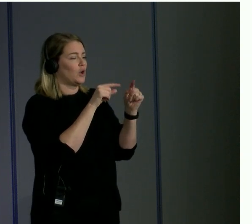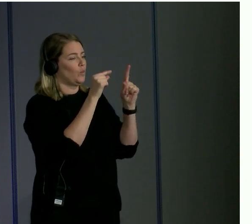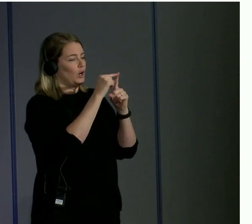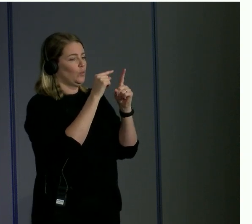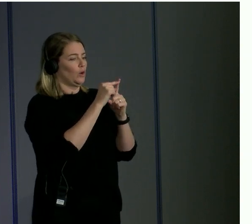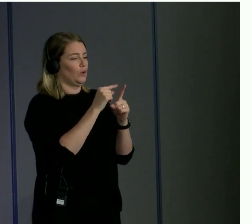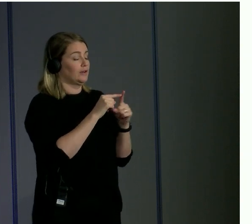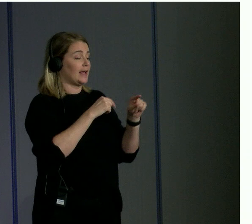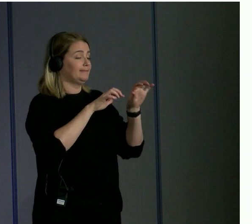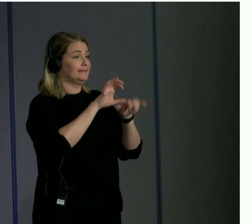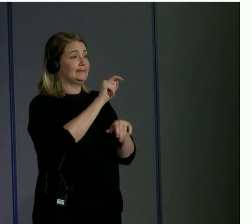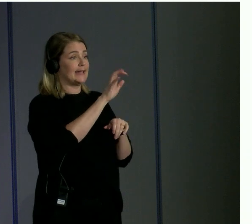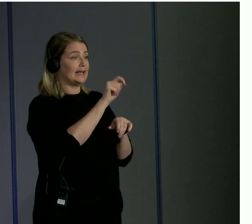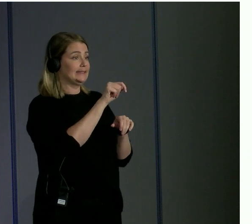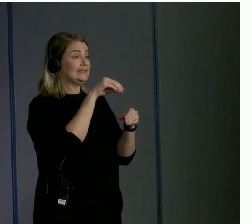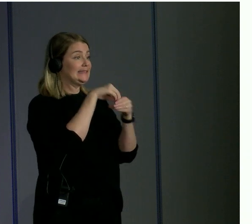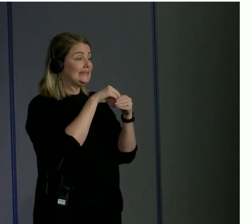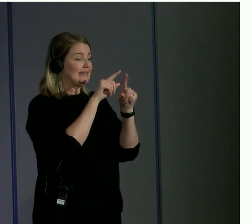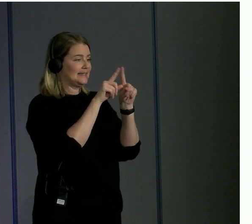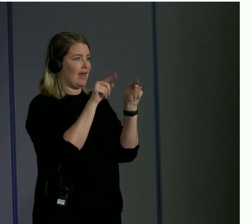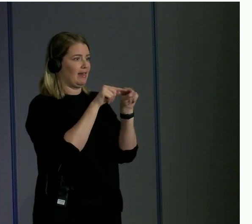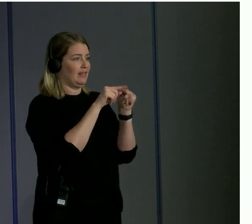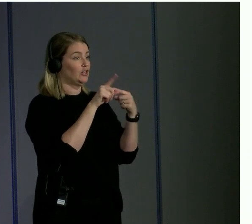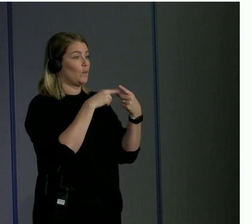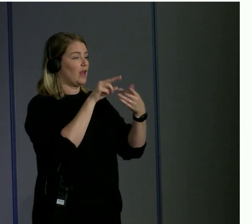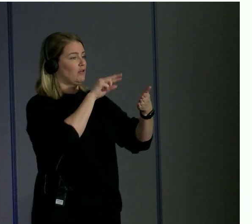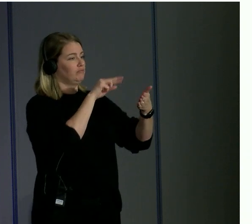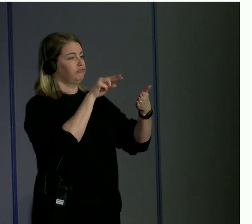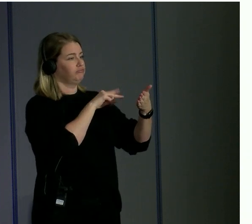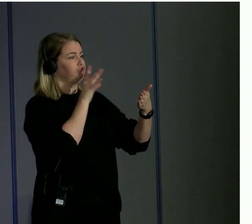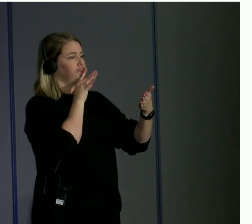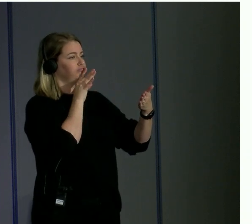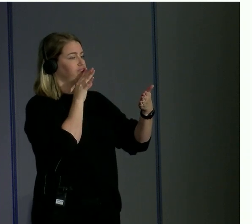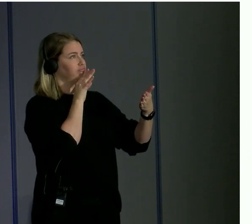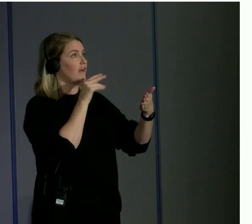put that in text inside that cell so when the screen reader gets to it and it voices it. That